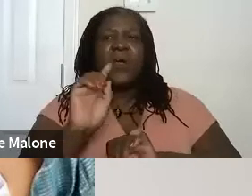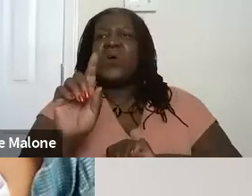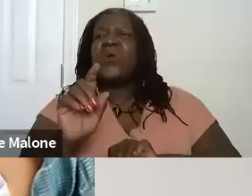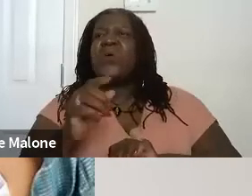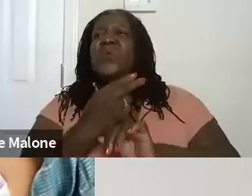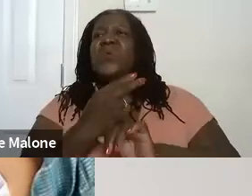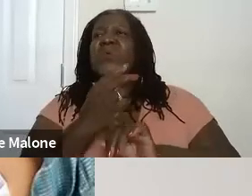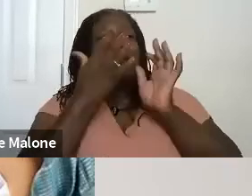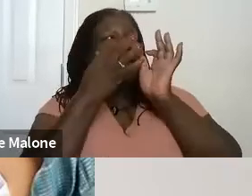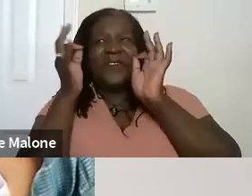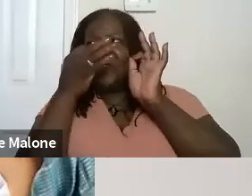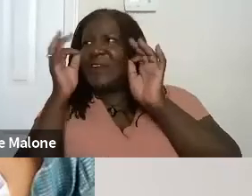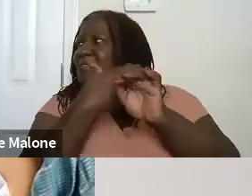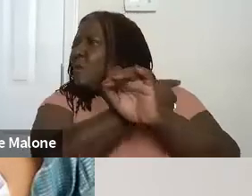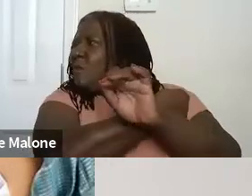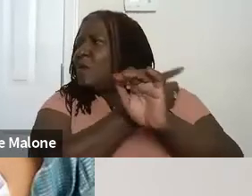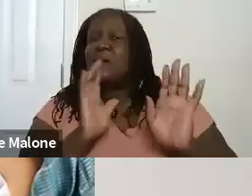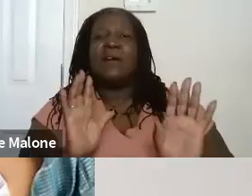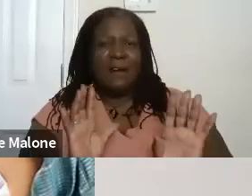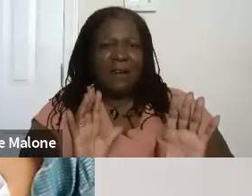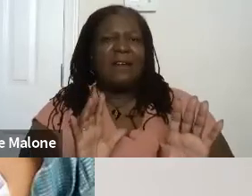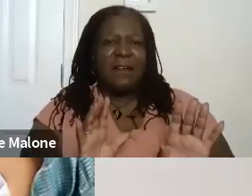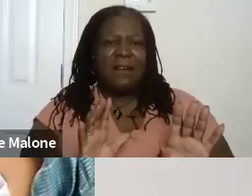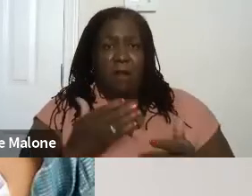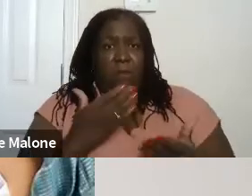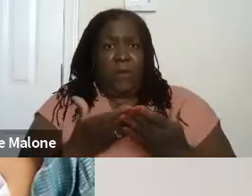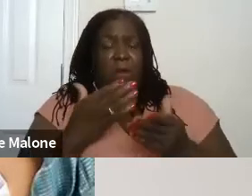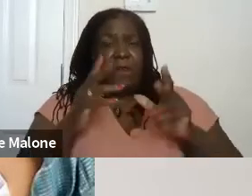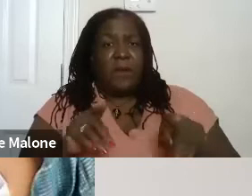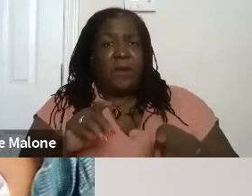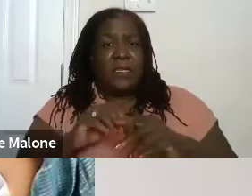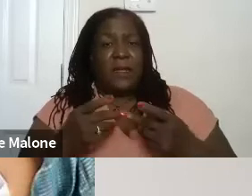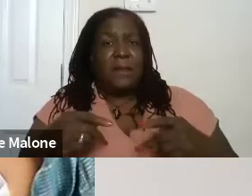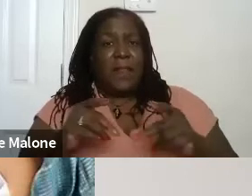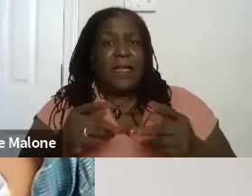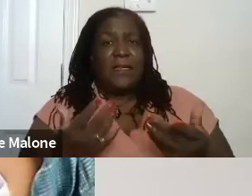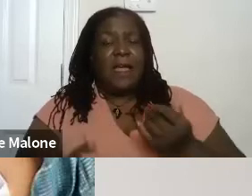their fear. Put the person in a position that helps them to relax their muscles and relax